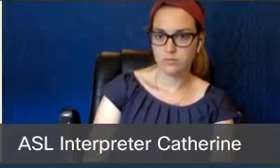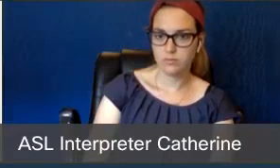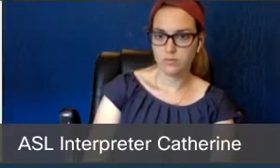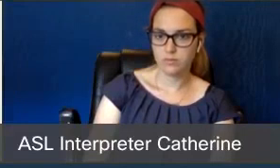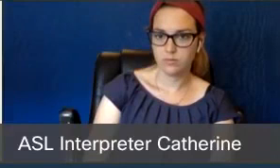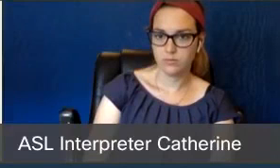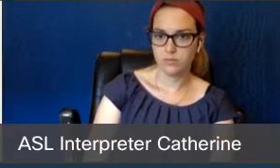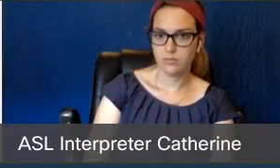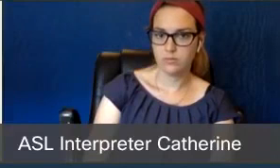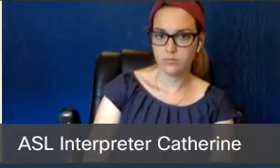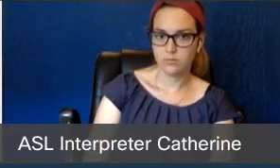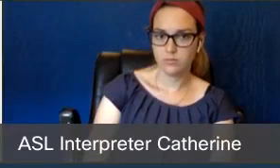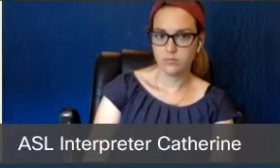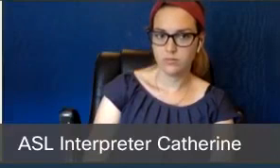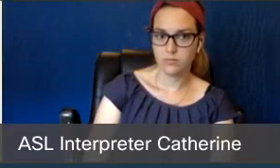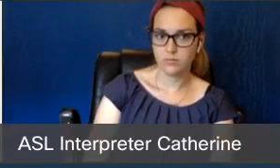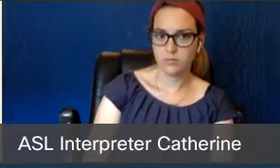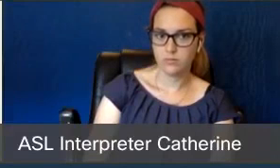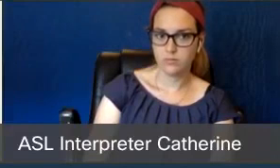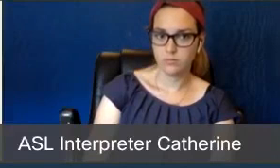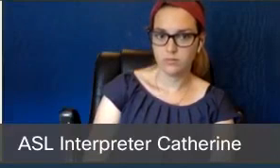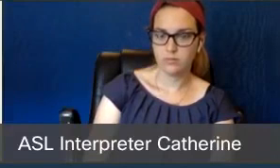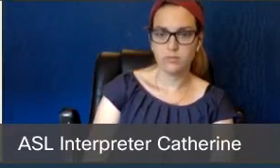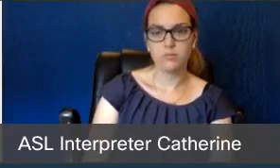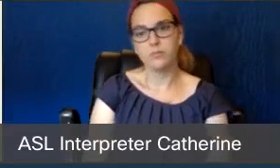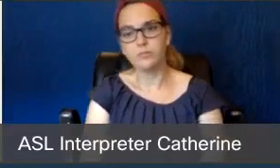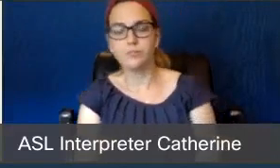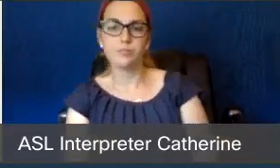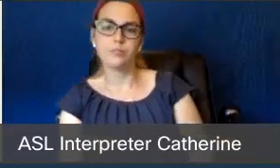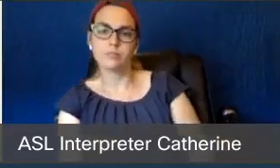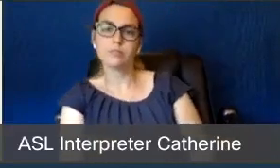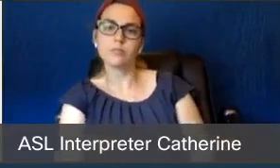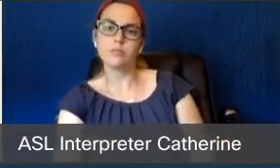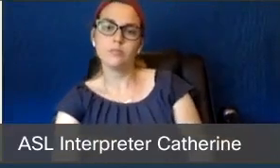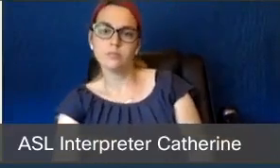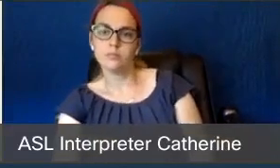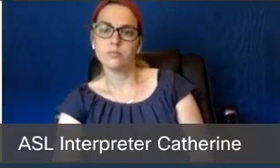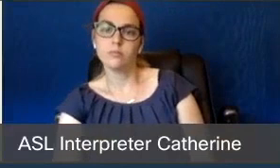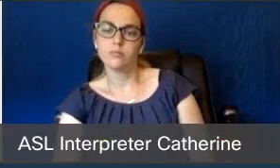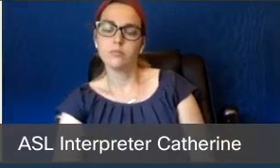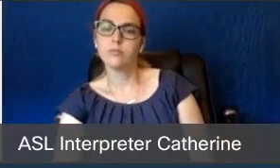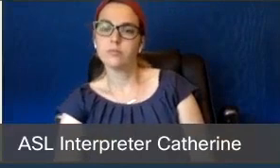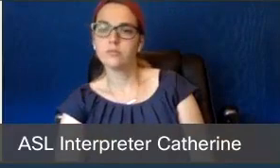Participants can and will be subjected to treatment court monitoring, they will be monitored when appropriate to make sure they're using